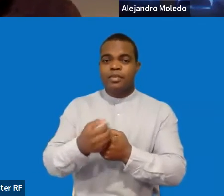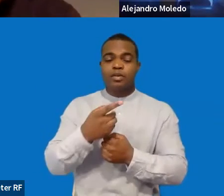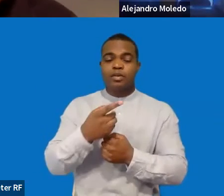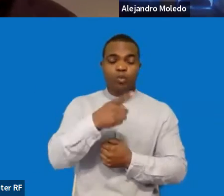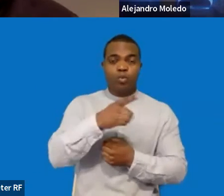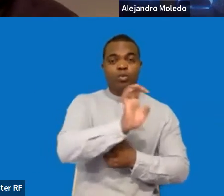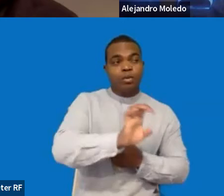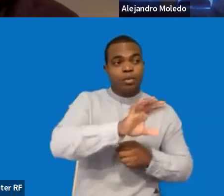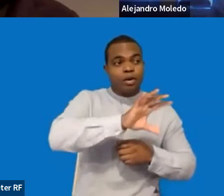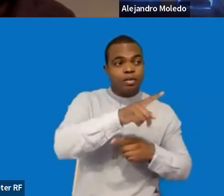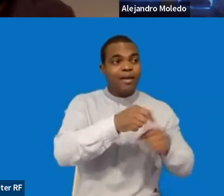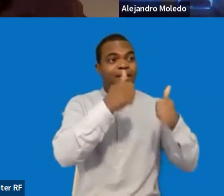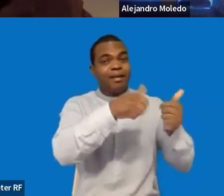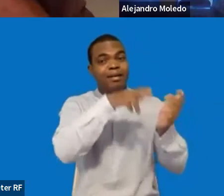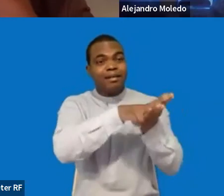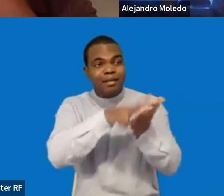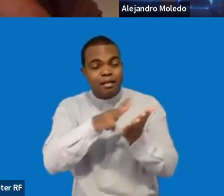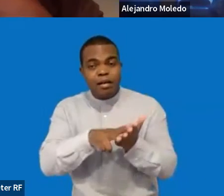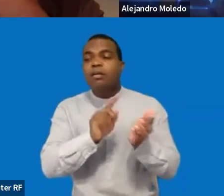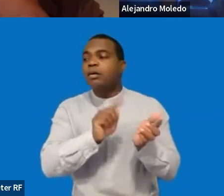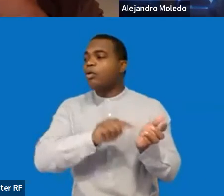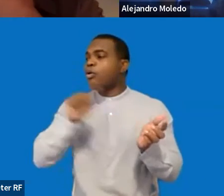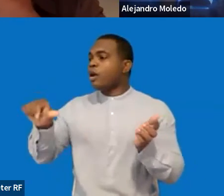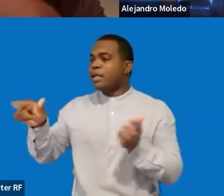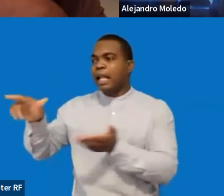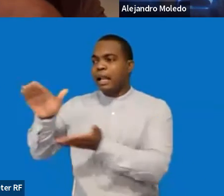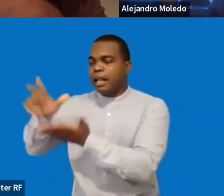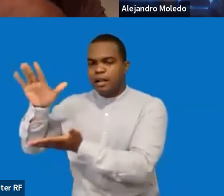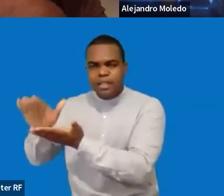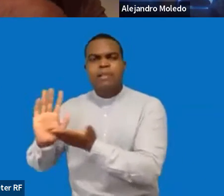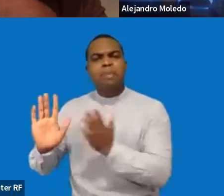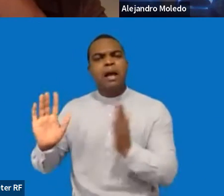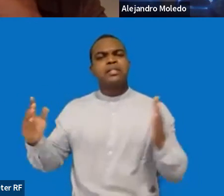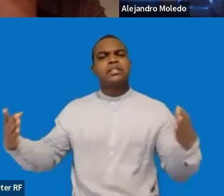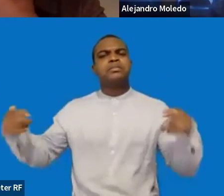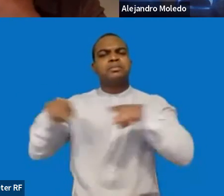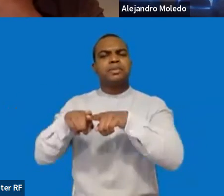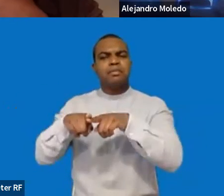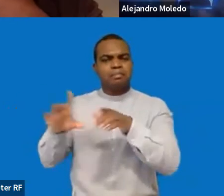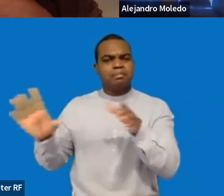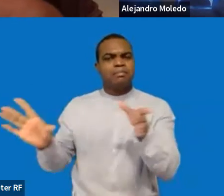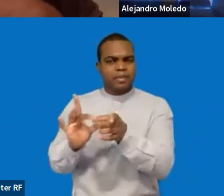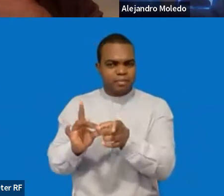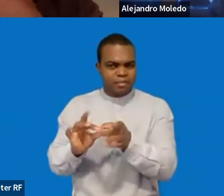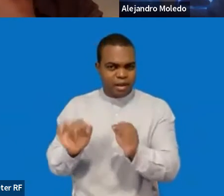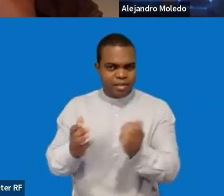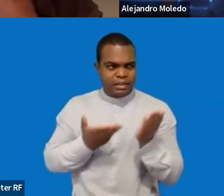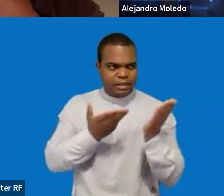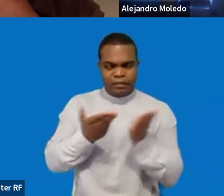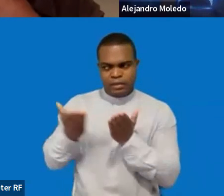if that service is providing a preferential treatment or a special condition to a national with disabilities,